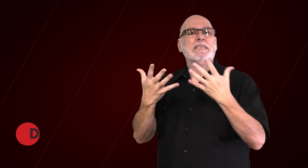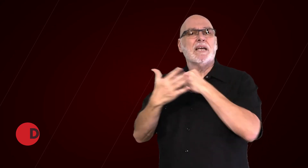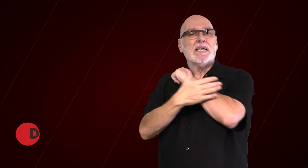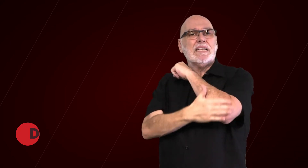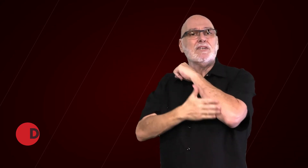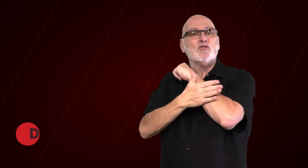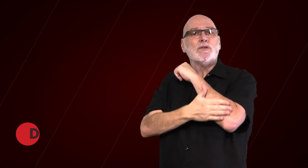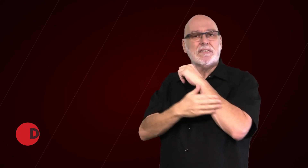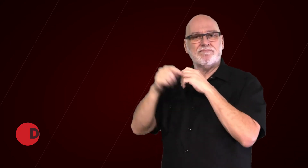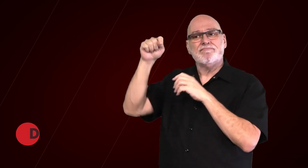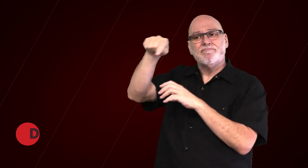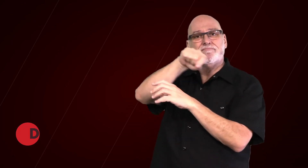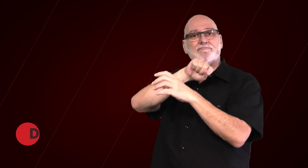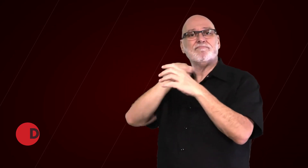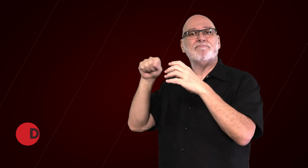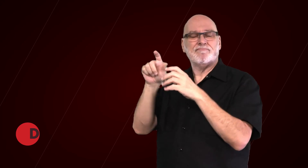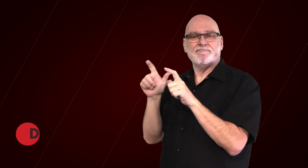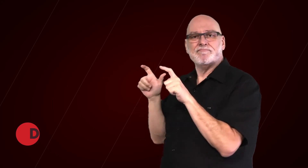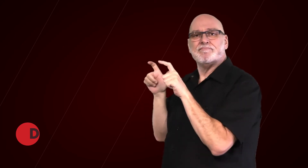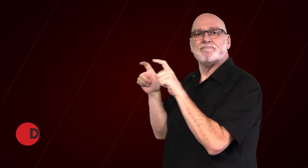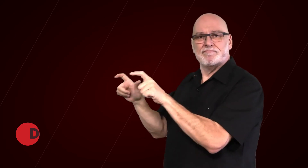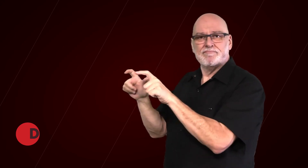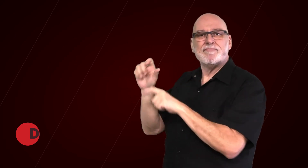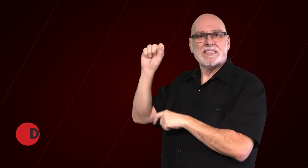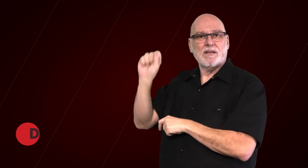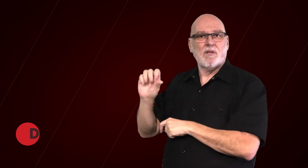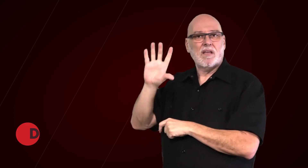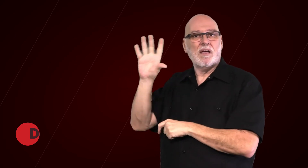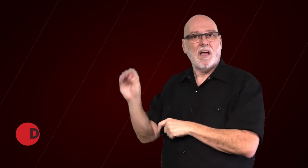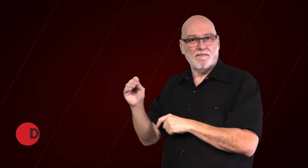Many countries have blocked flights from South Africa but some officials think